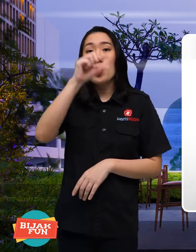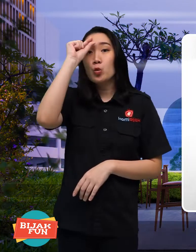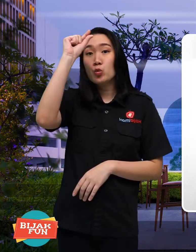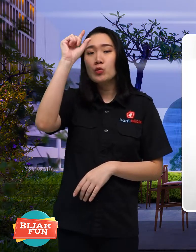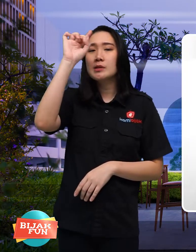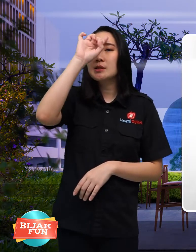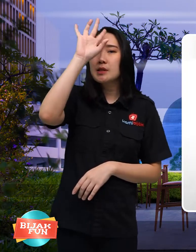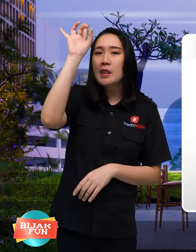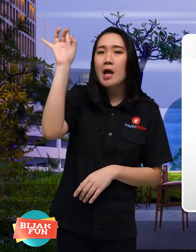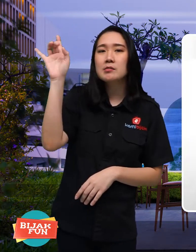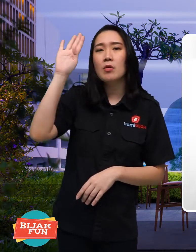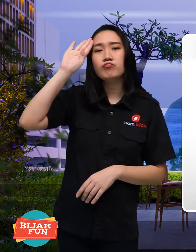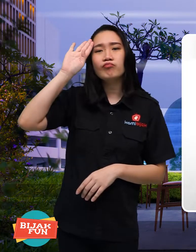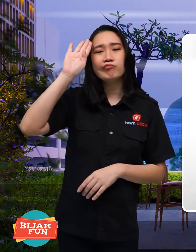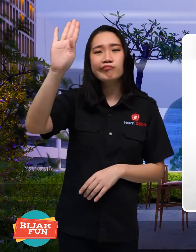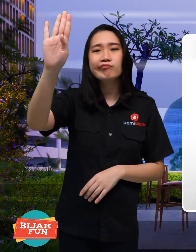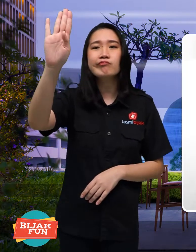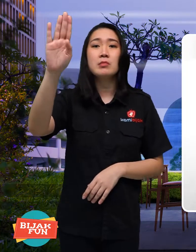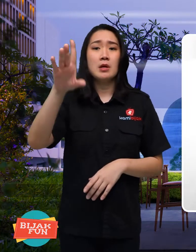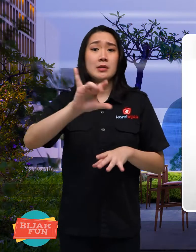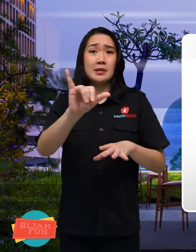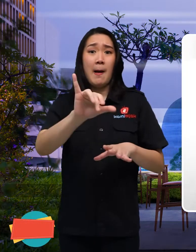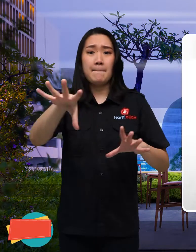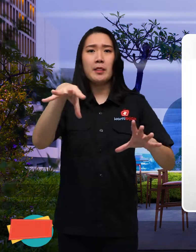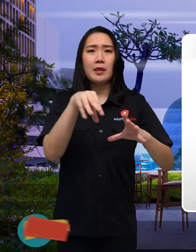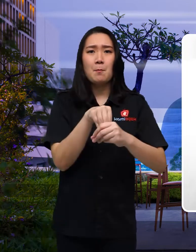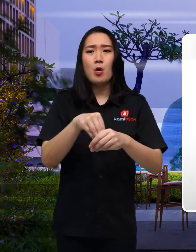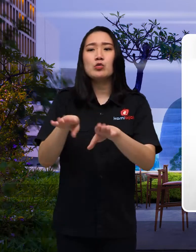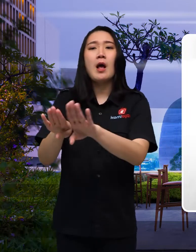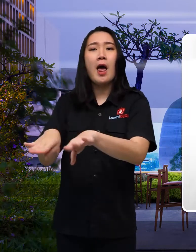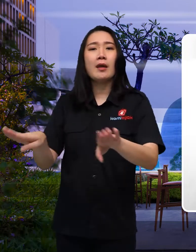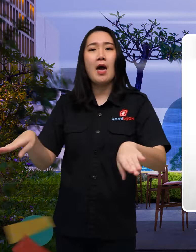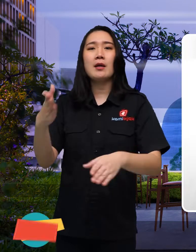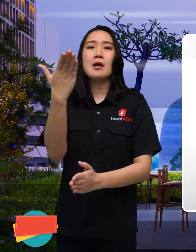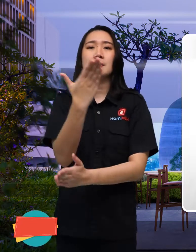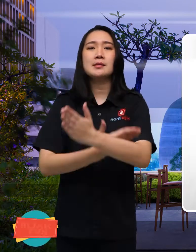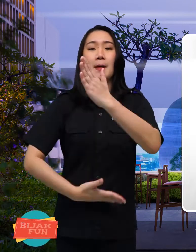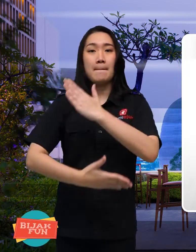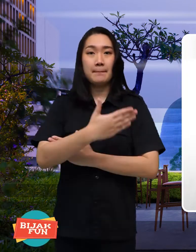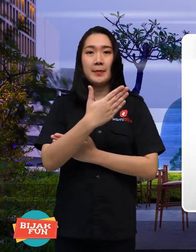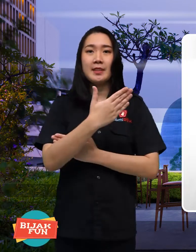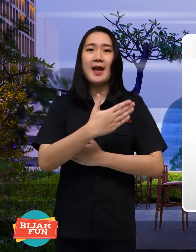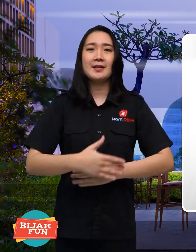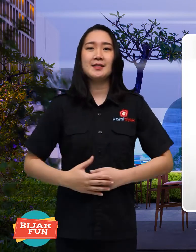for future goals, including children with disabilities.